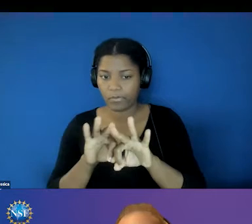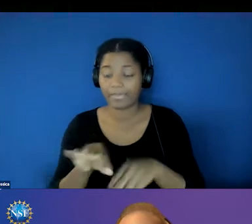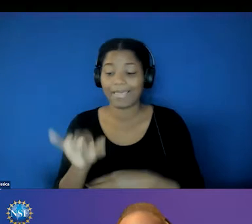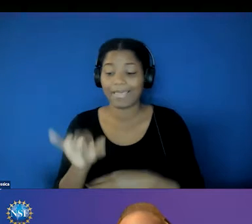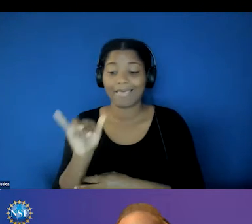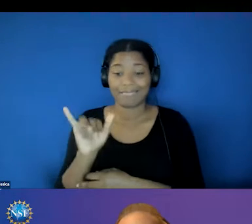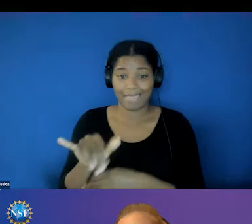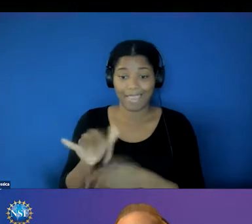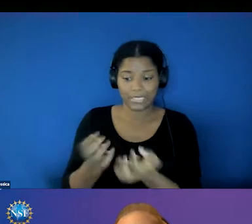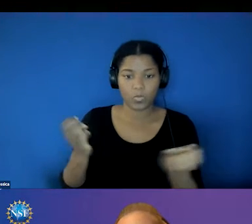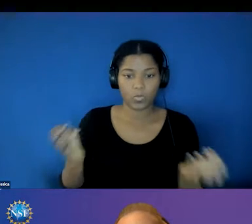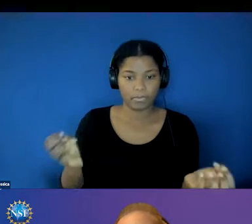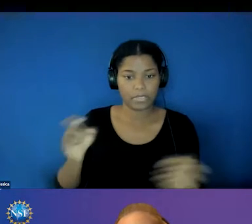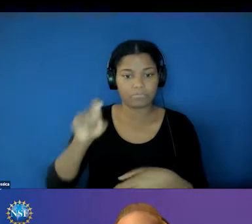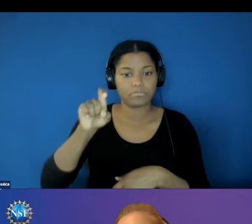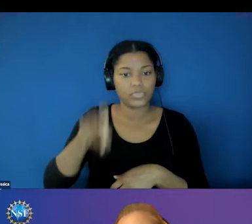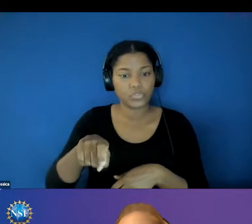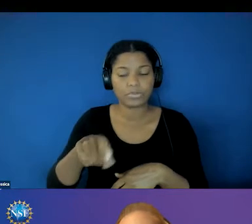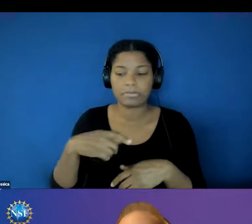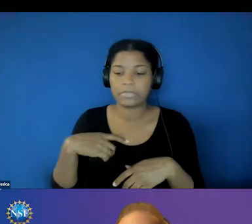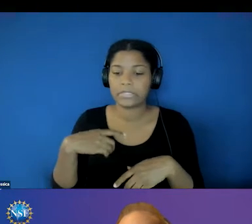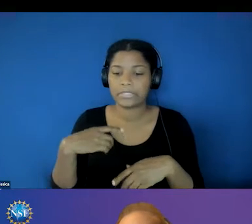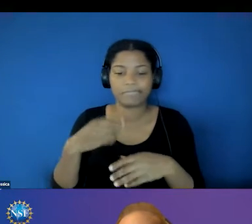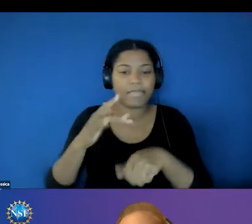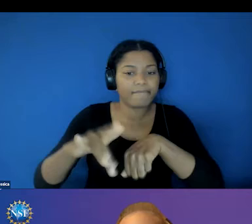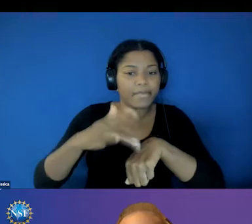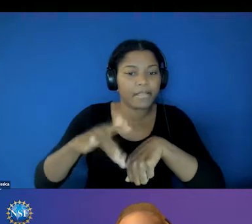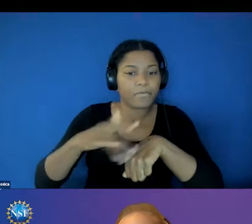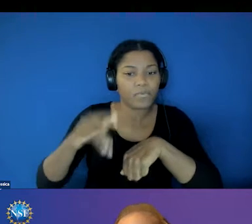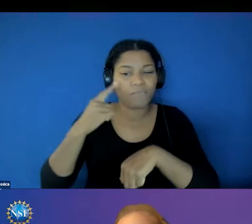to be operational for regular research use, by the end of the award period.